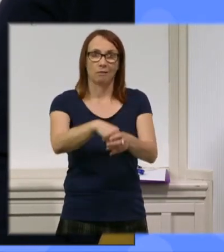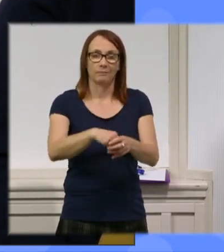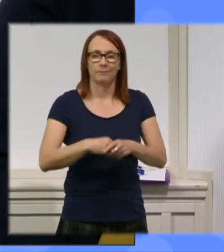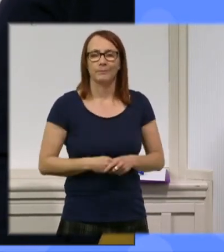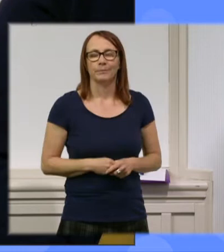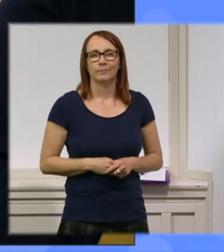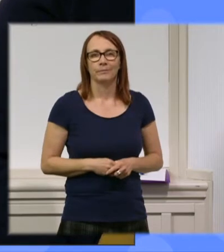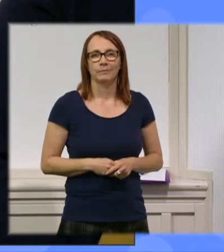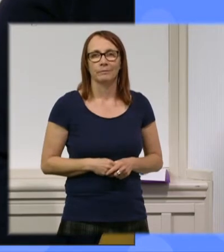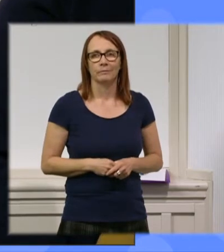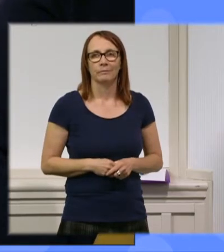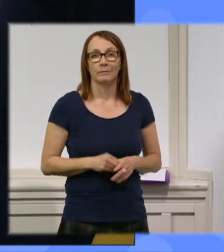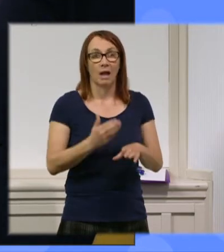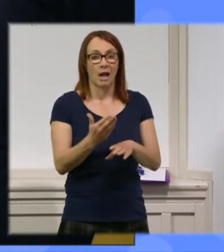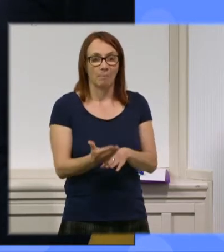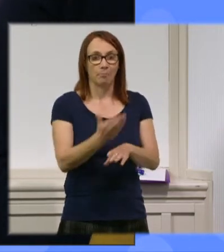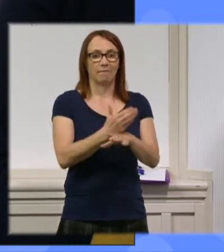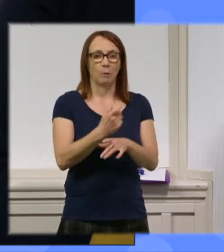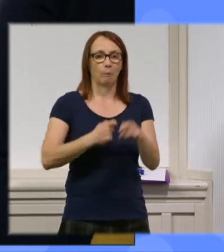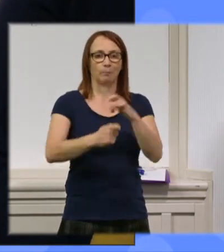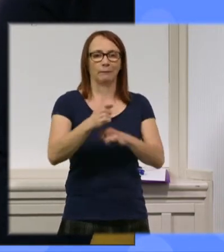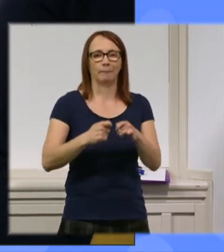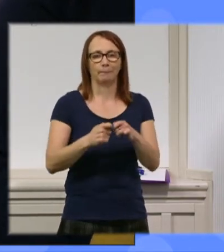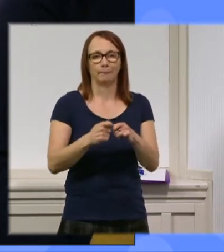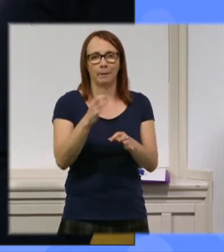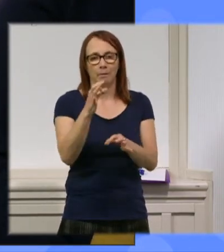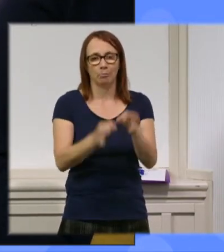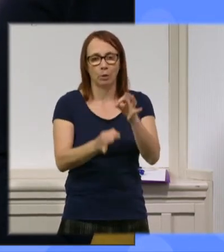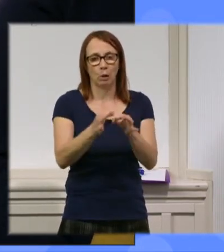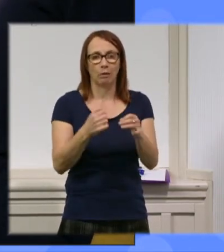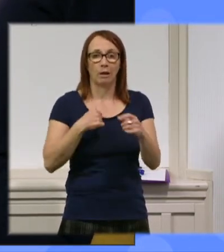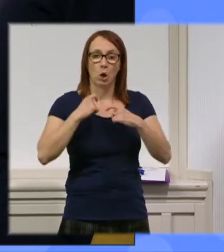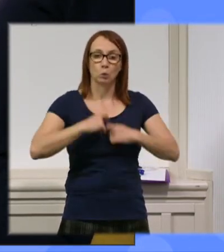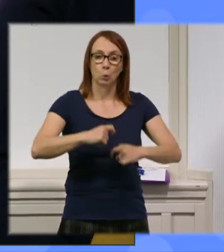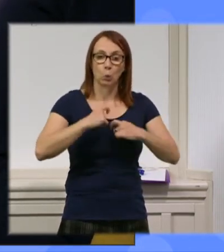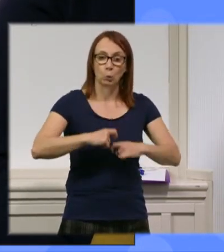being a certain politician I was a social worker and mental health officer